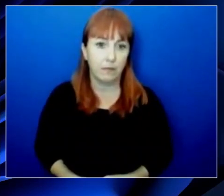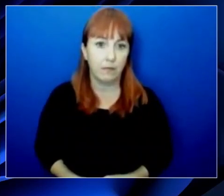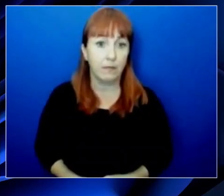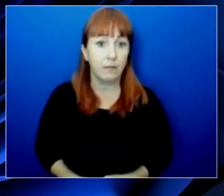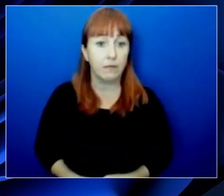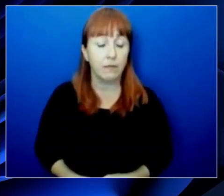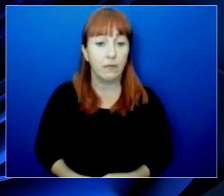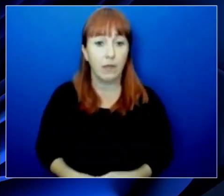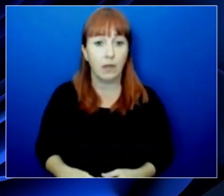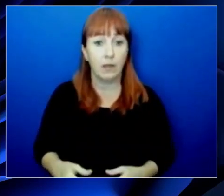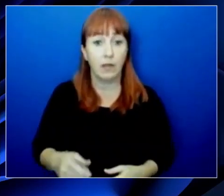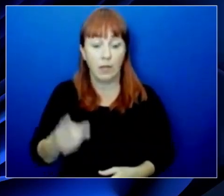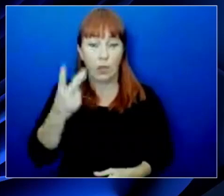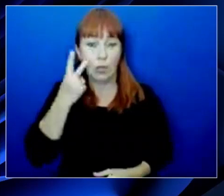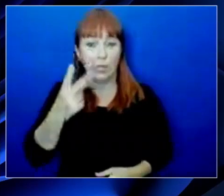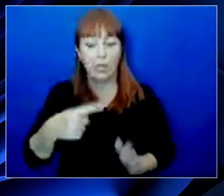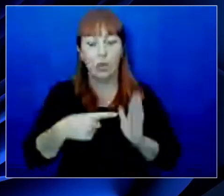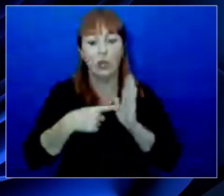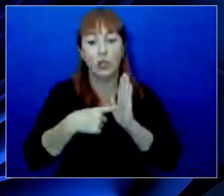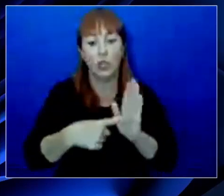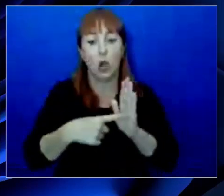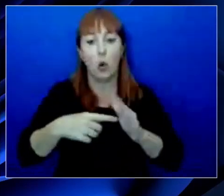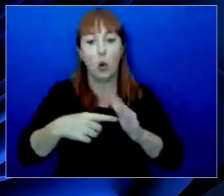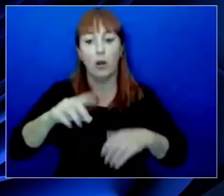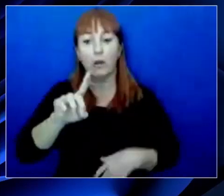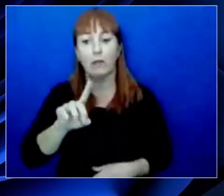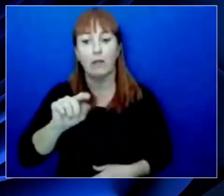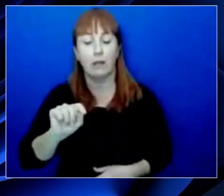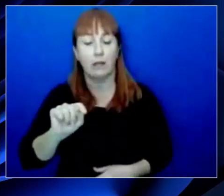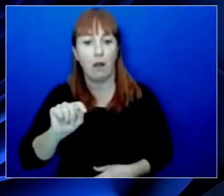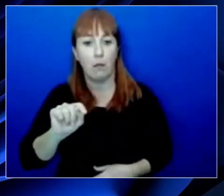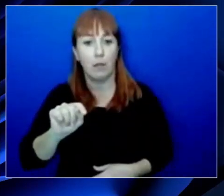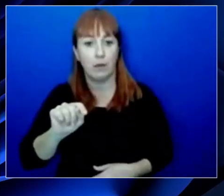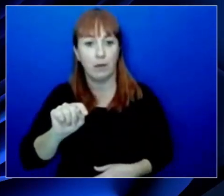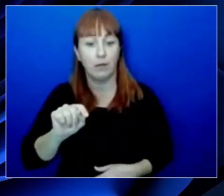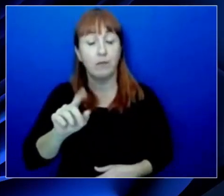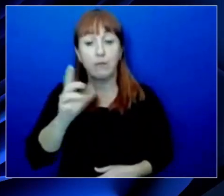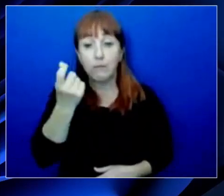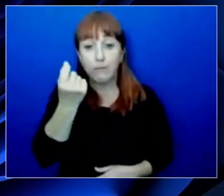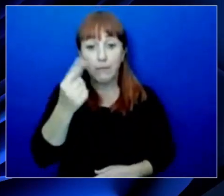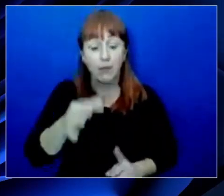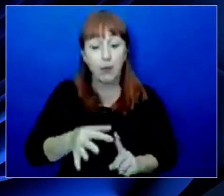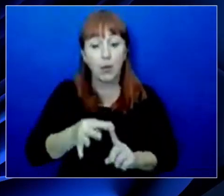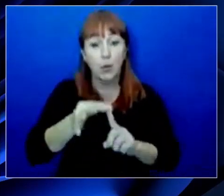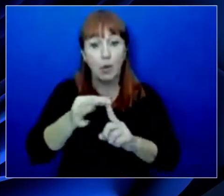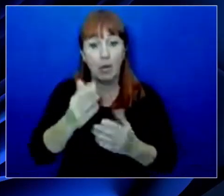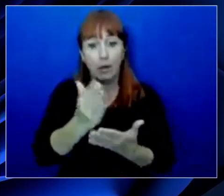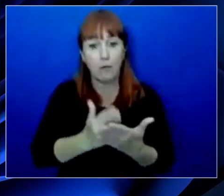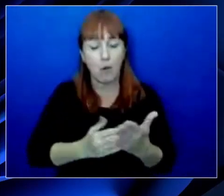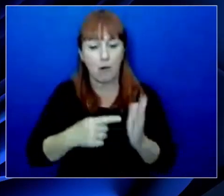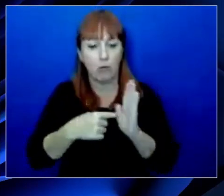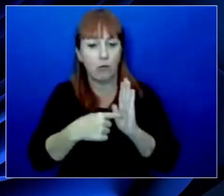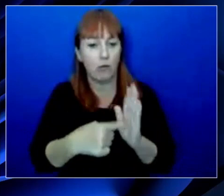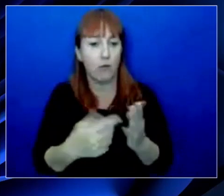And finally there's a show desktop button here. Now there's something unique though in Windows 11 I want to show you.